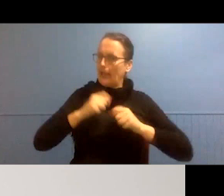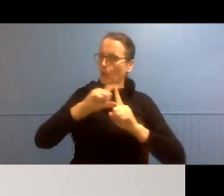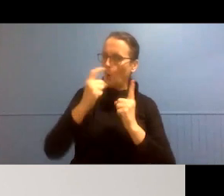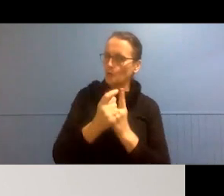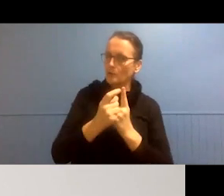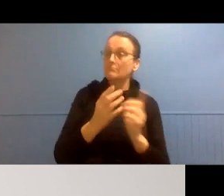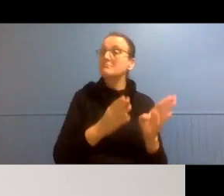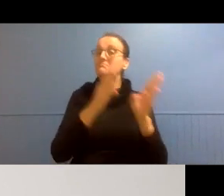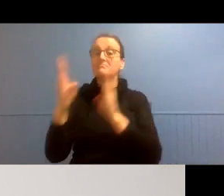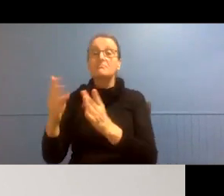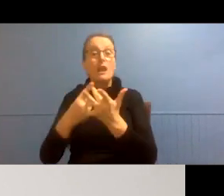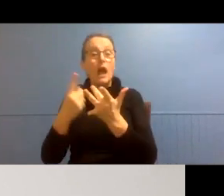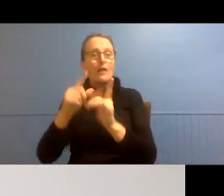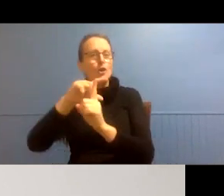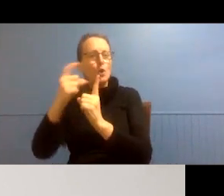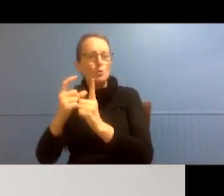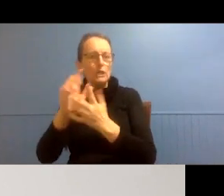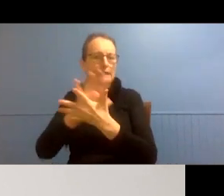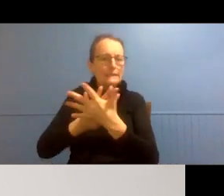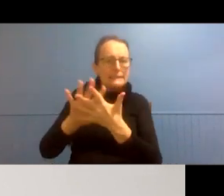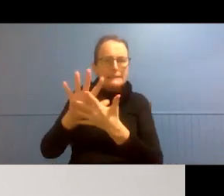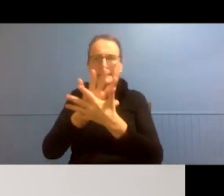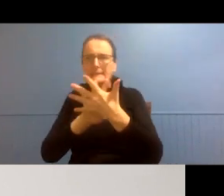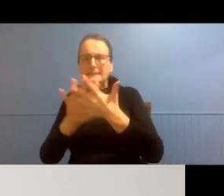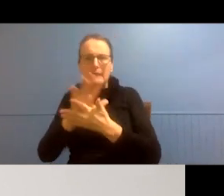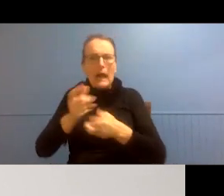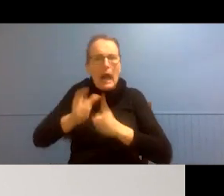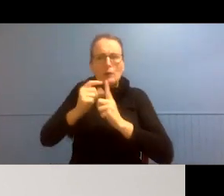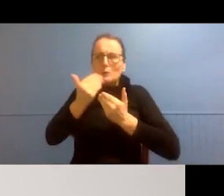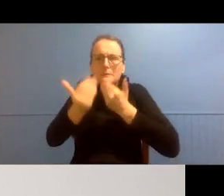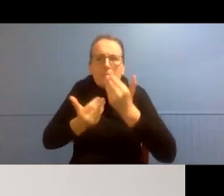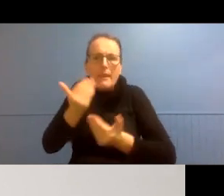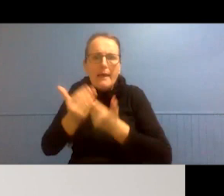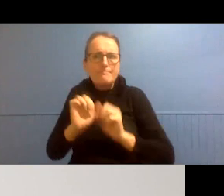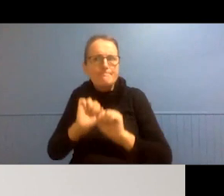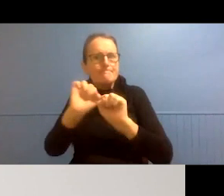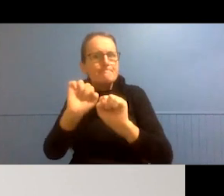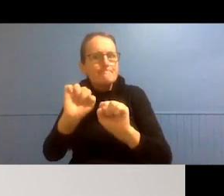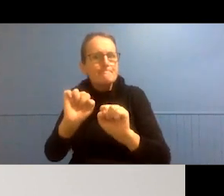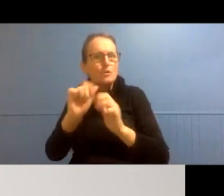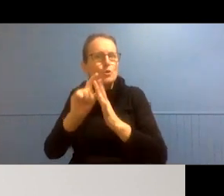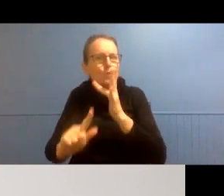able to identify and articulate their traditions. In the context of